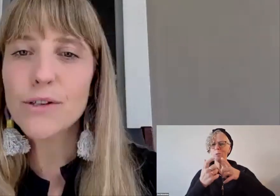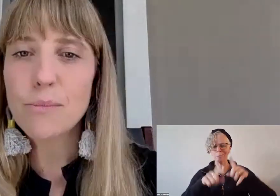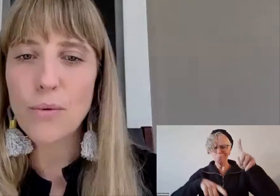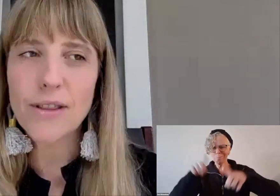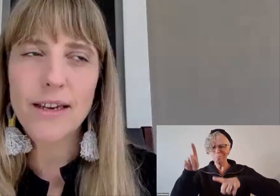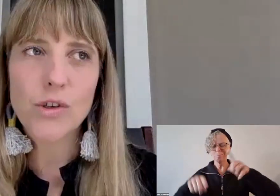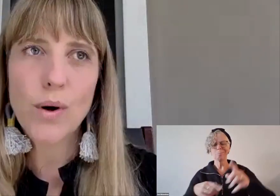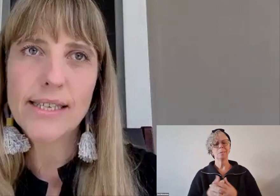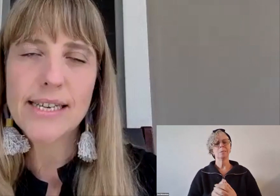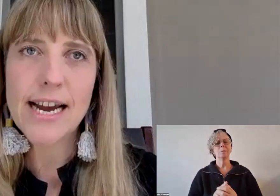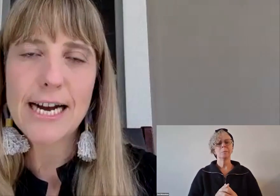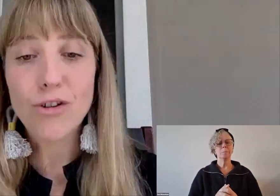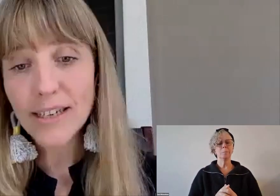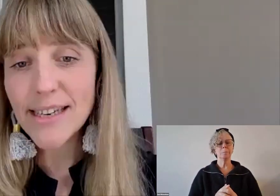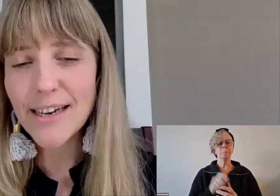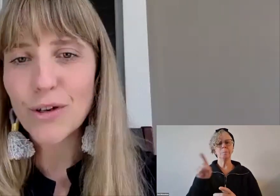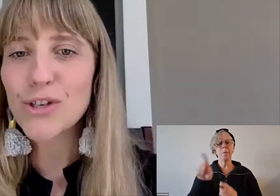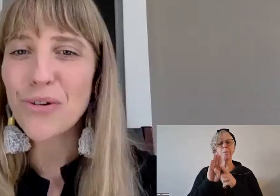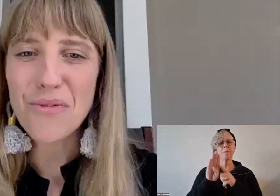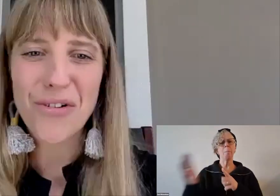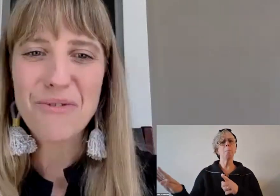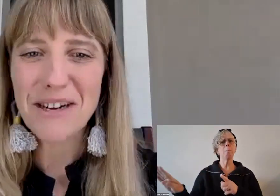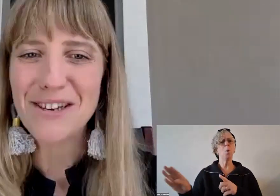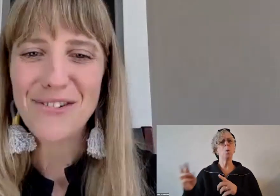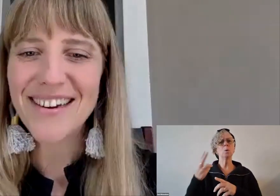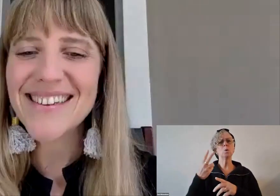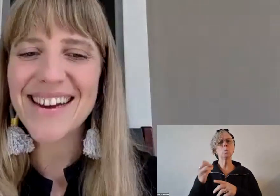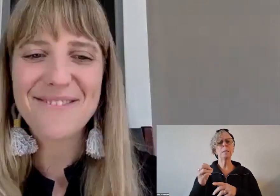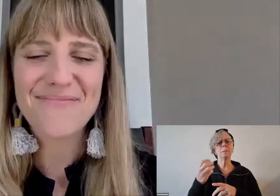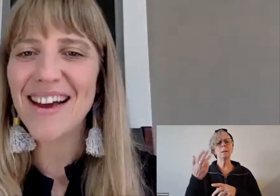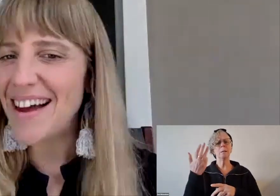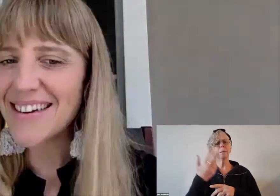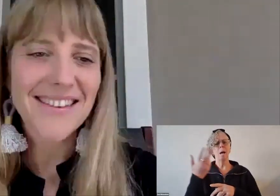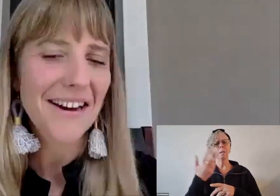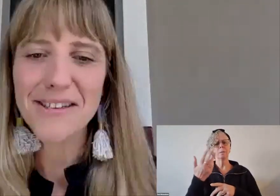That was the board that in 2019 when Tariro Mavondo, my dear friend, actor, artist,